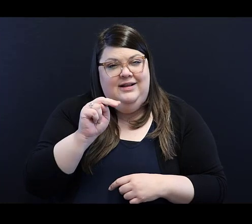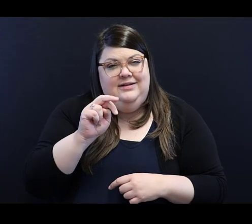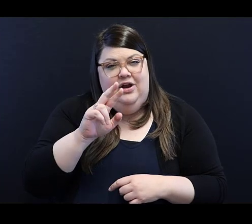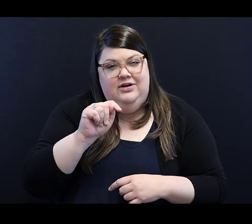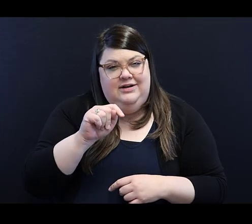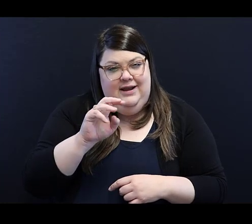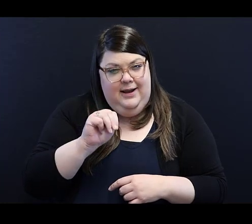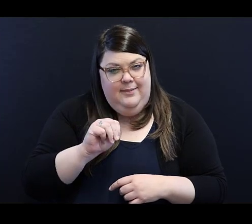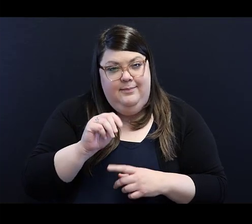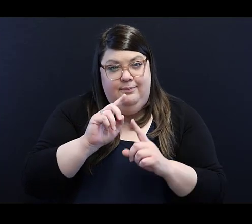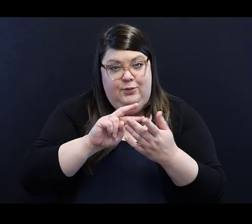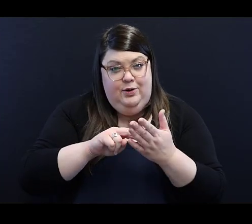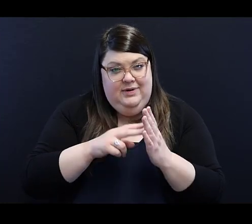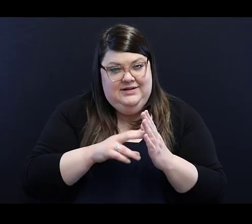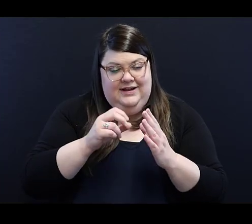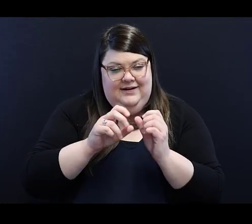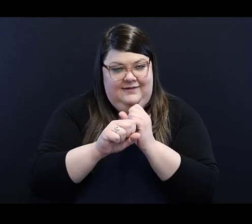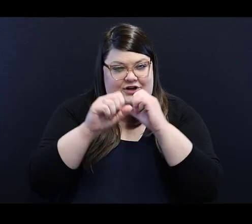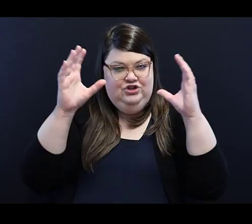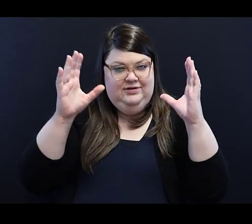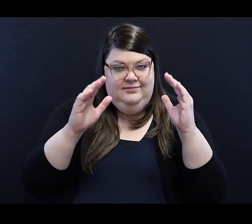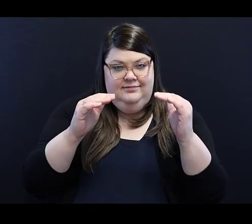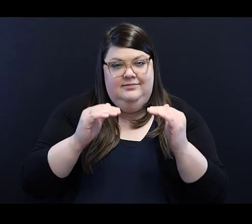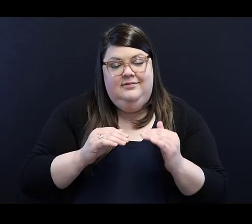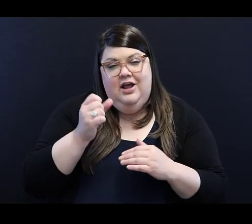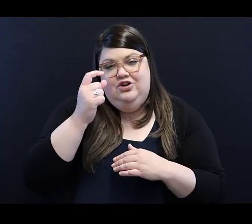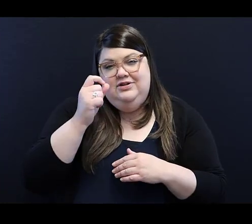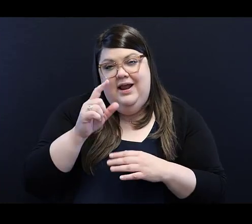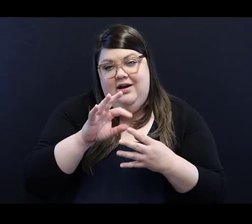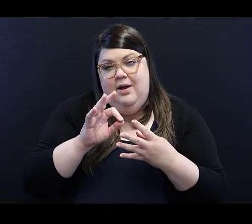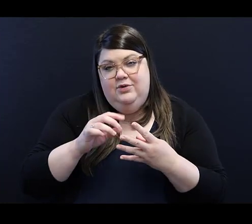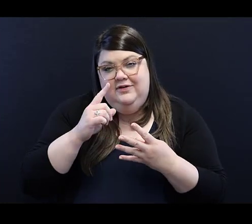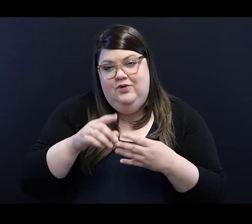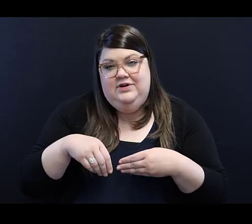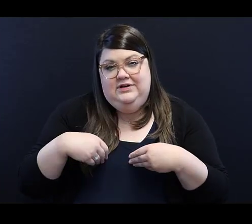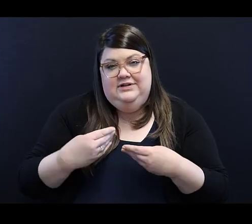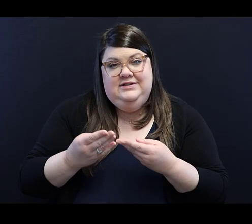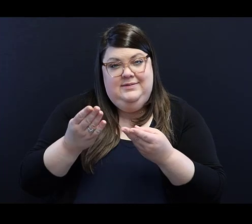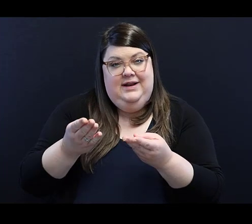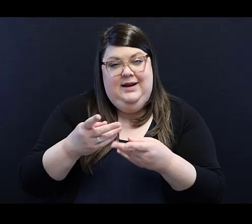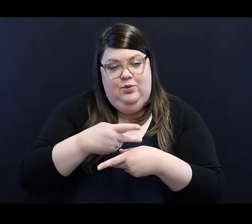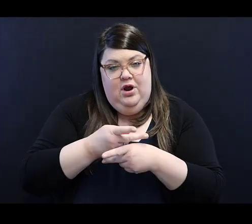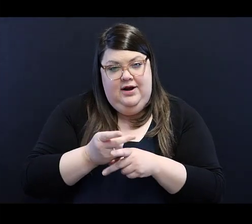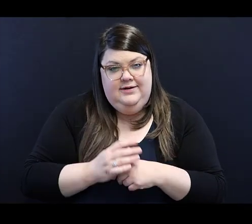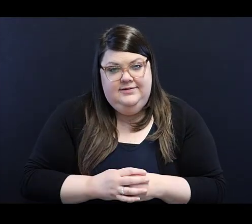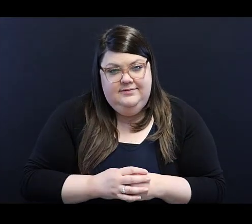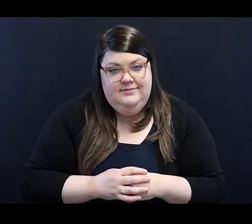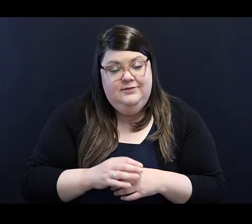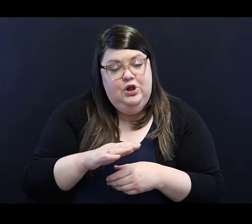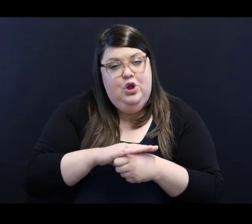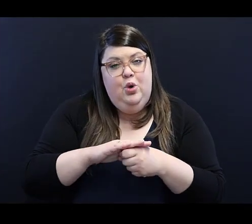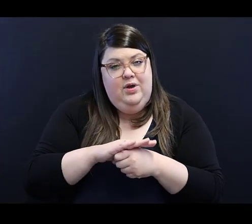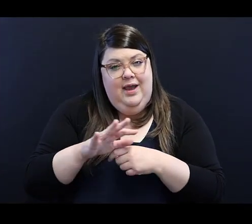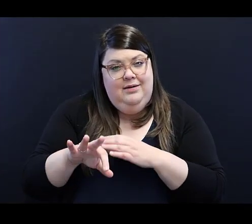purpose and vision. Understand options for submitting products. Locate Department of